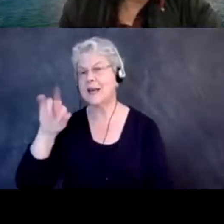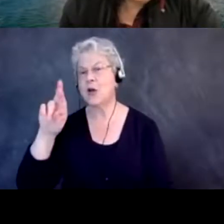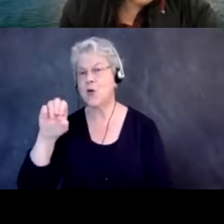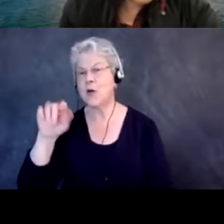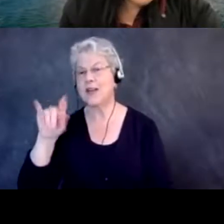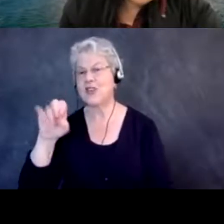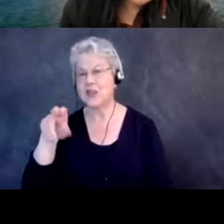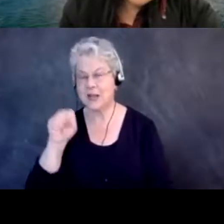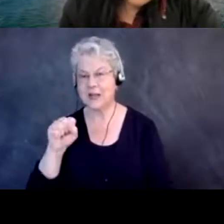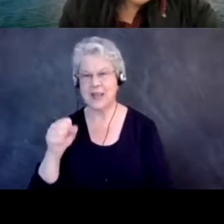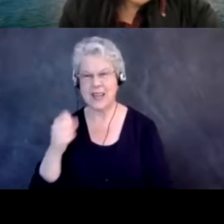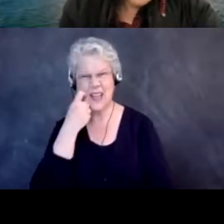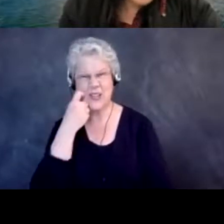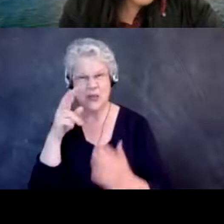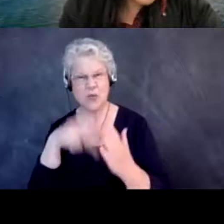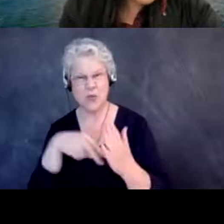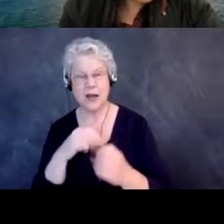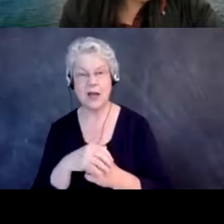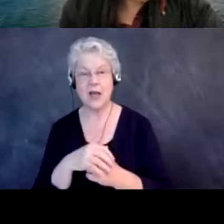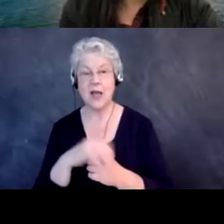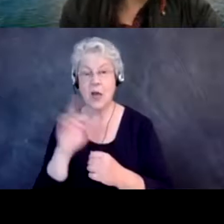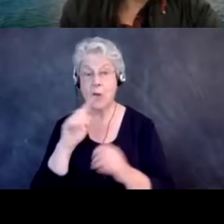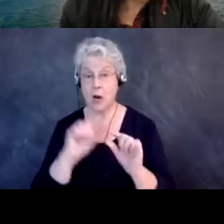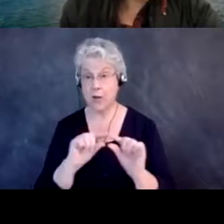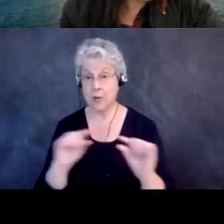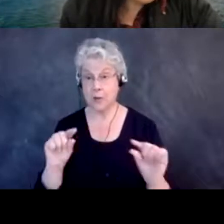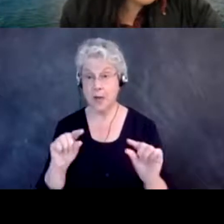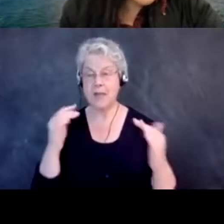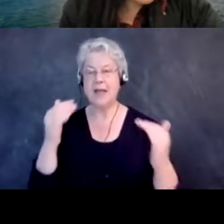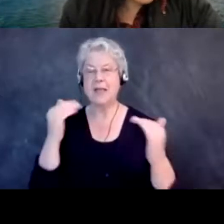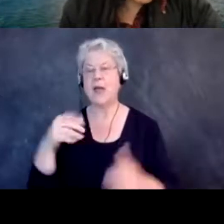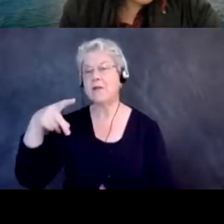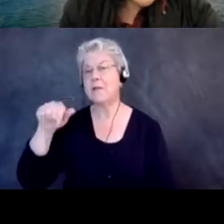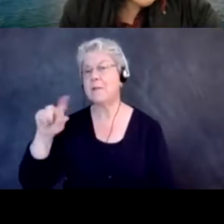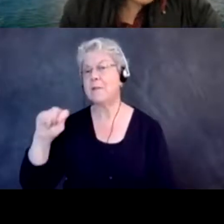read out to you. So, the direction are on the bottom. And we have pathways. So for example